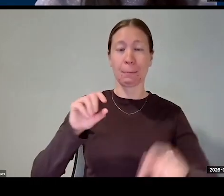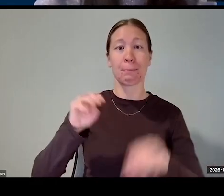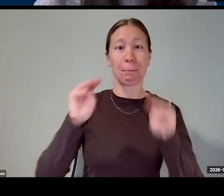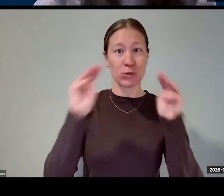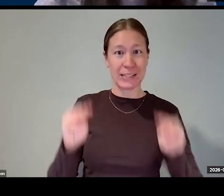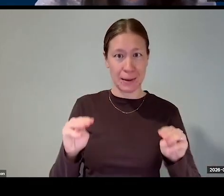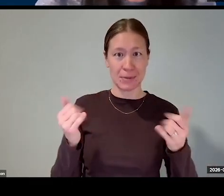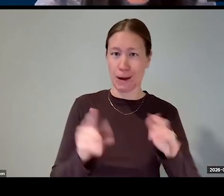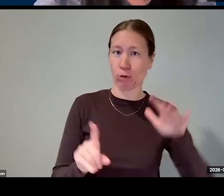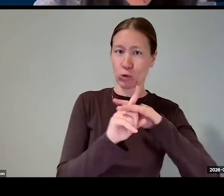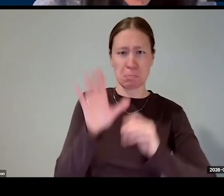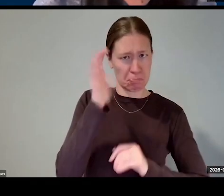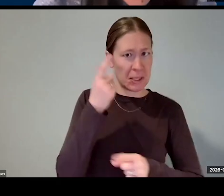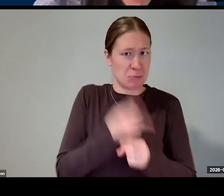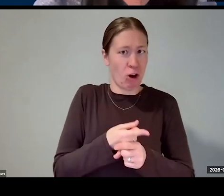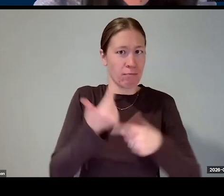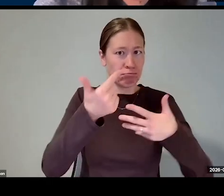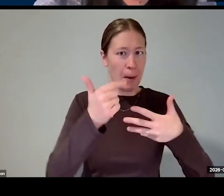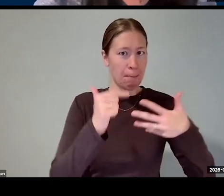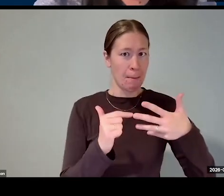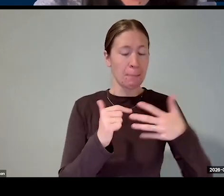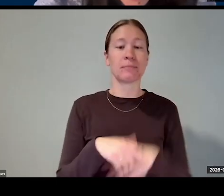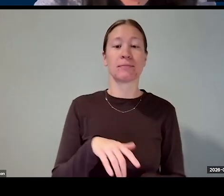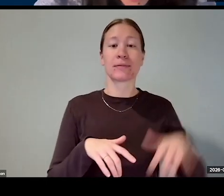Okay, that seems right, I'll hit tab again.